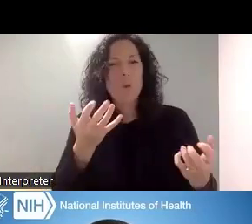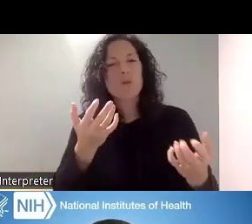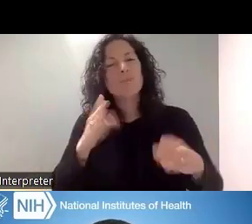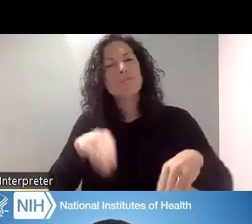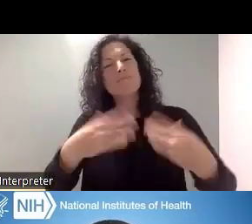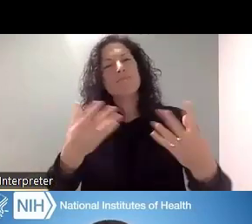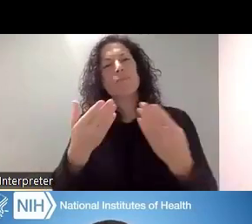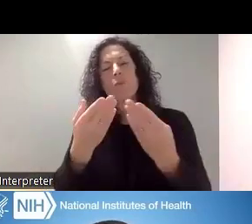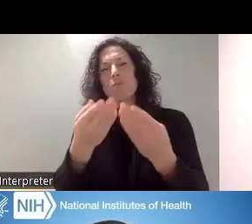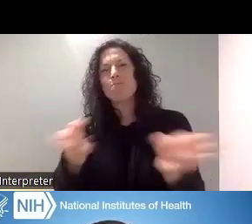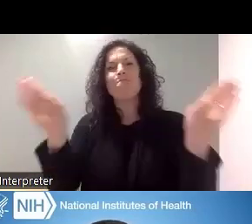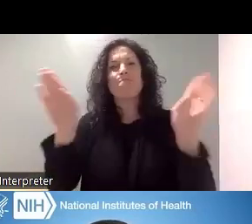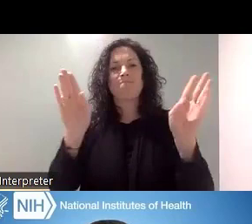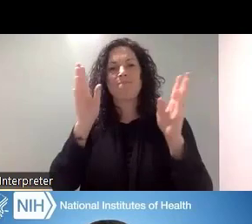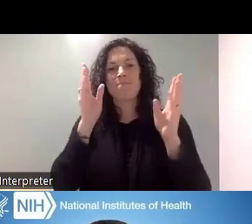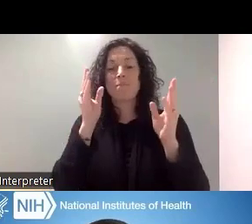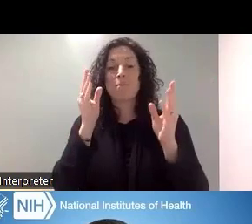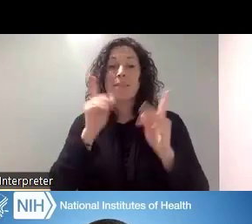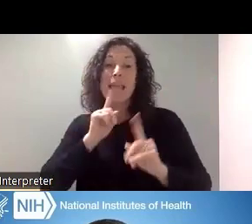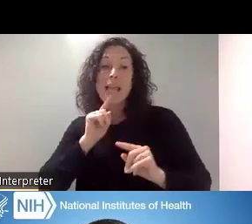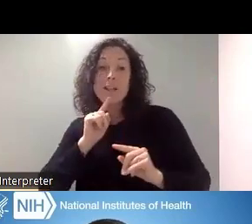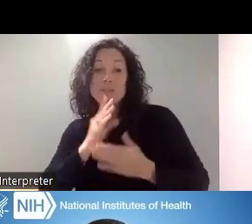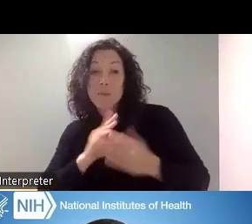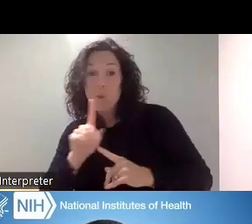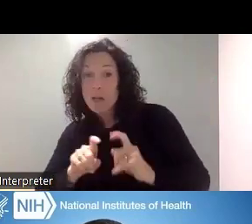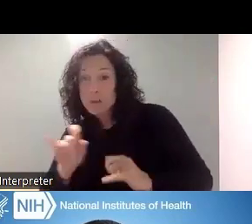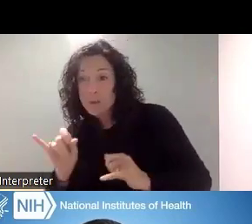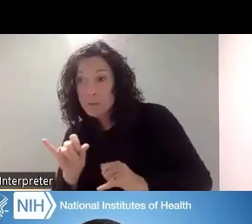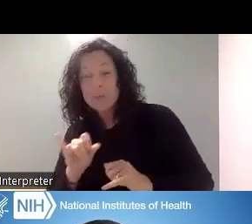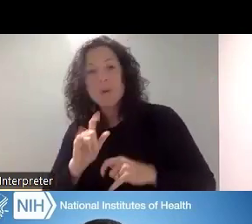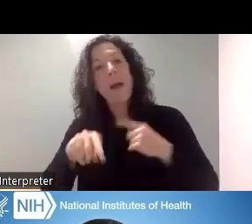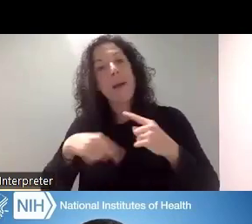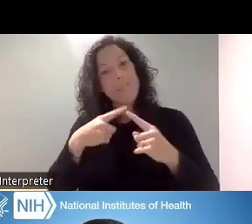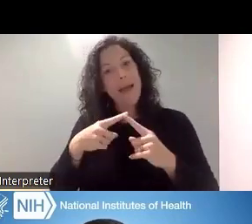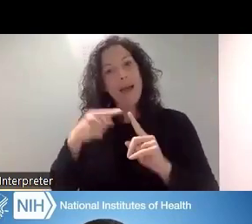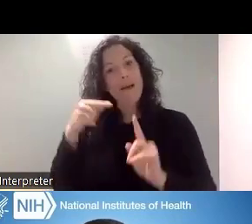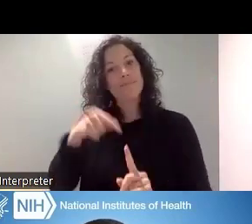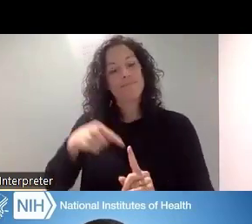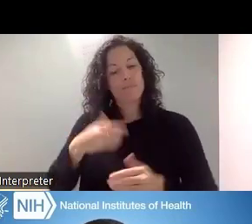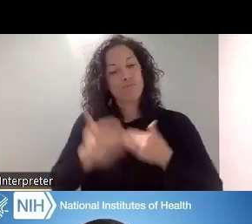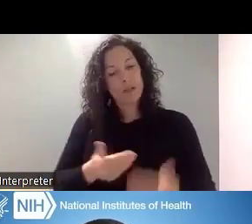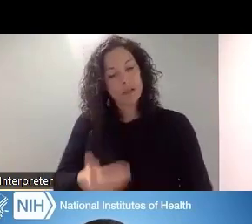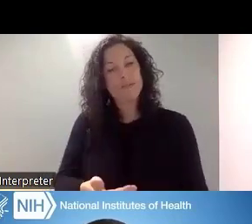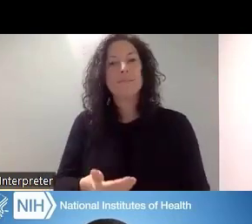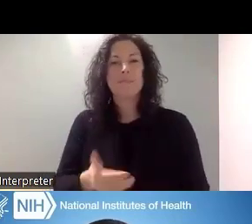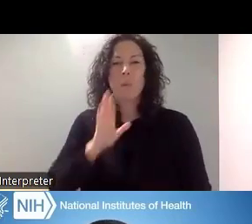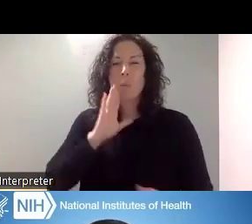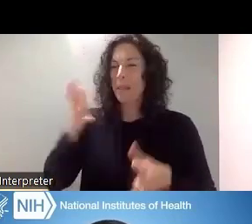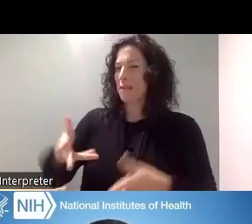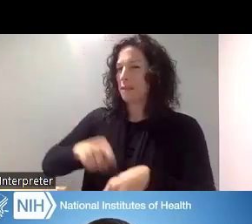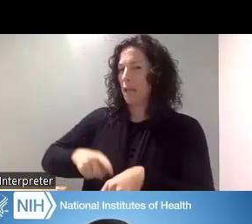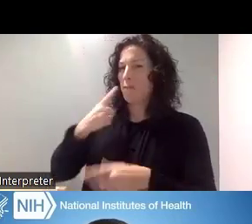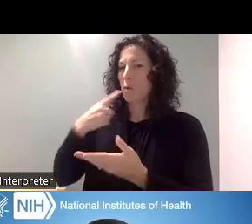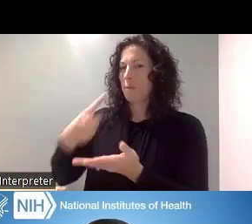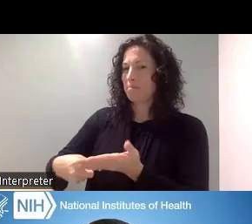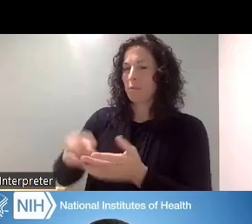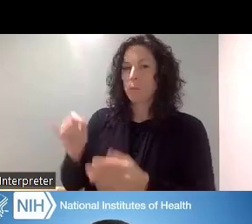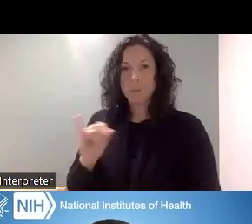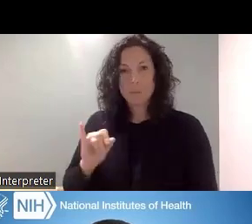maybe answer some questions for you about the process and then leave time at the end for a discussion, and I'm really thankful that my colleague, Emily Linde,